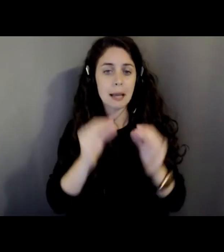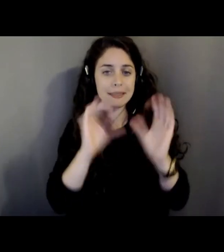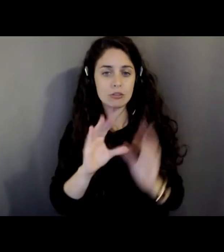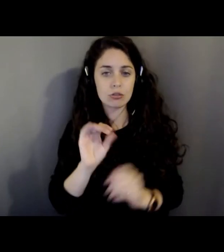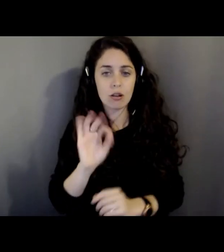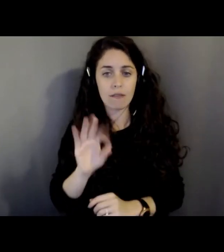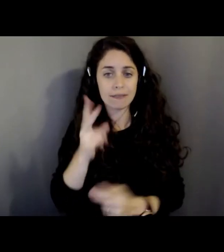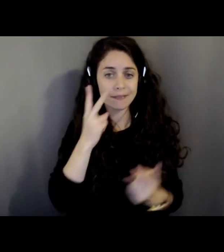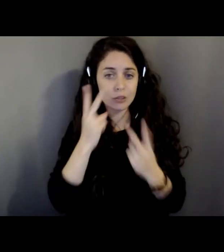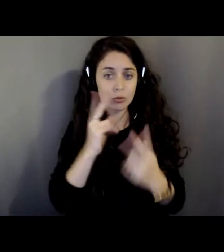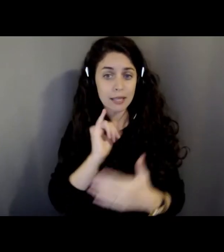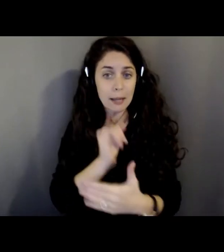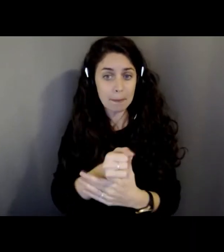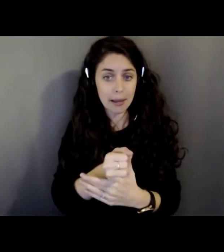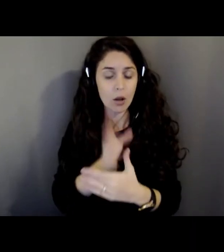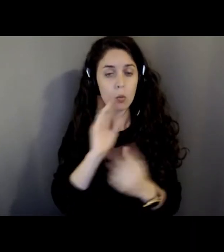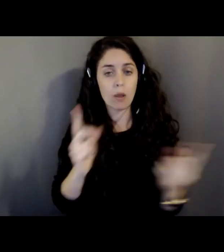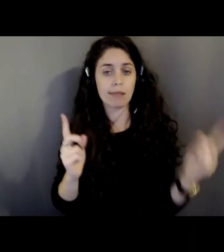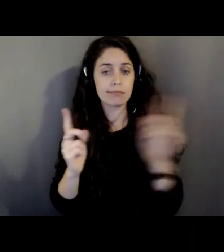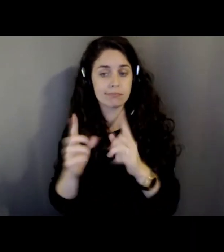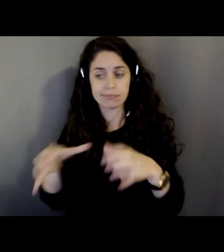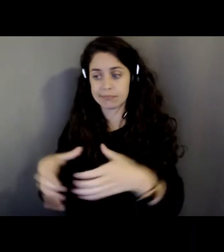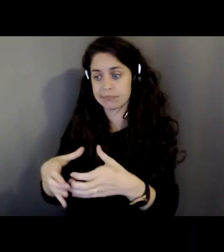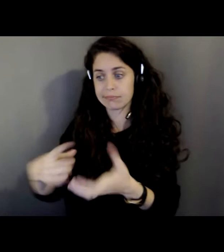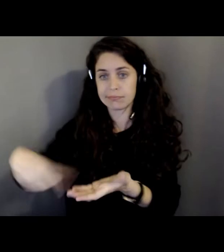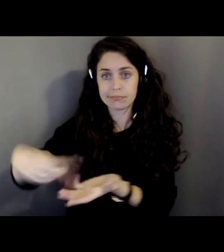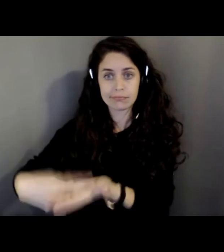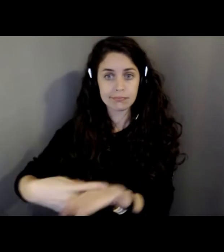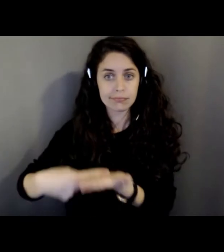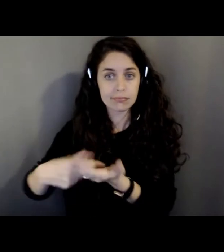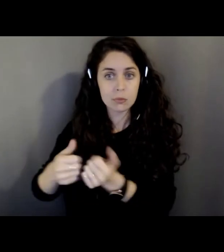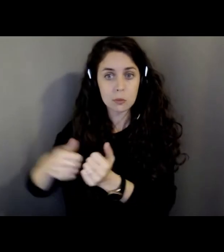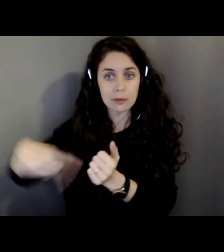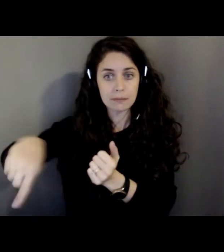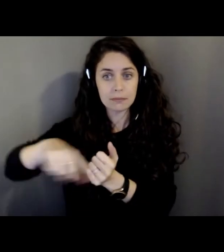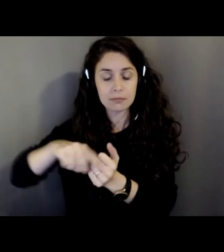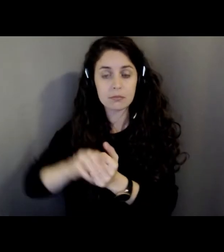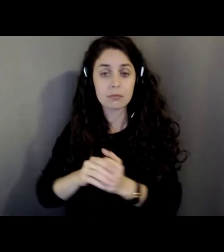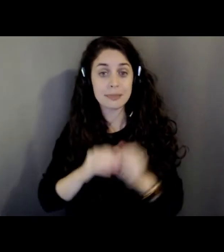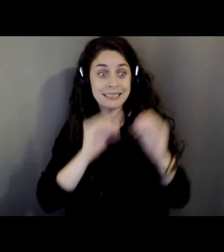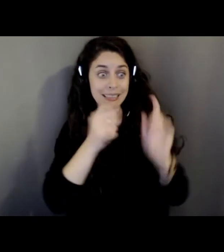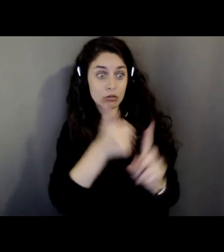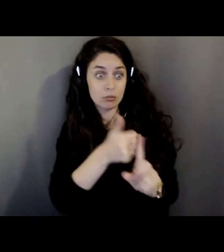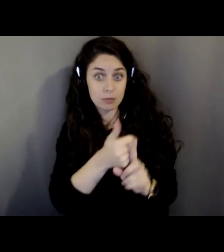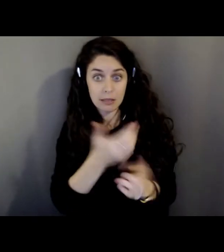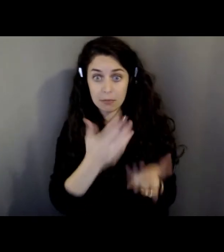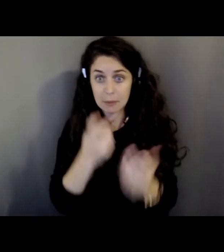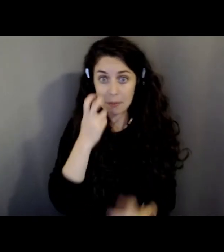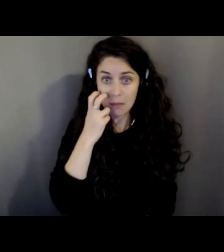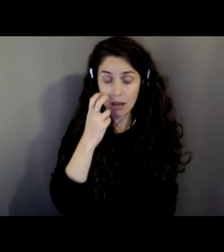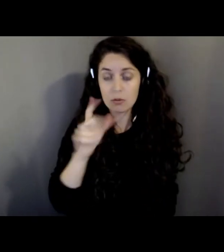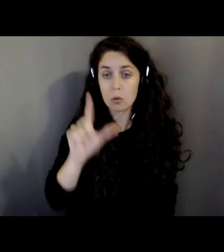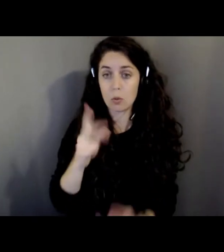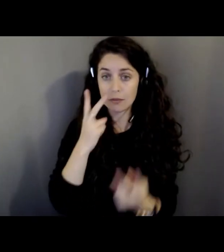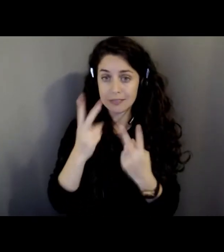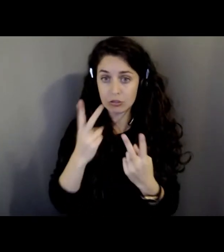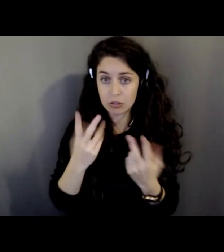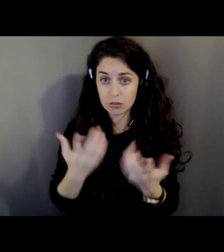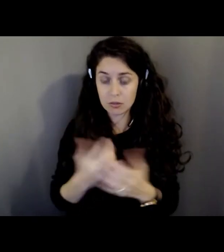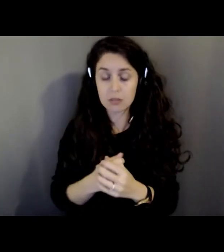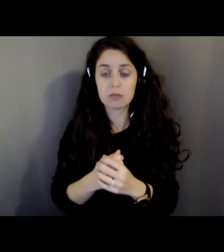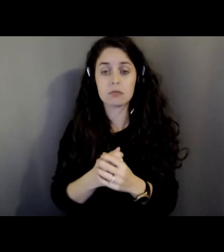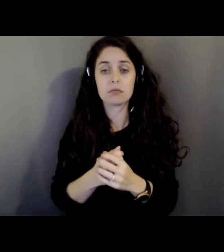meet with students and some of those teachers themselves are blind or low vision. Or we have